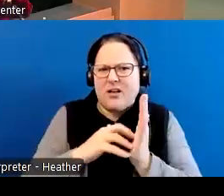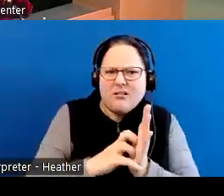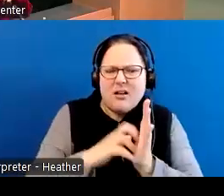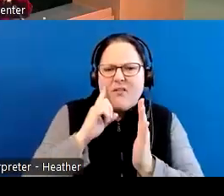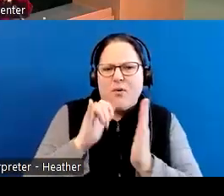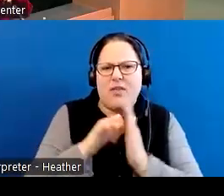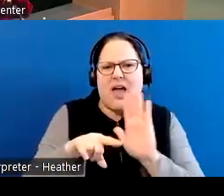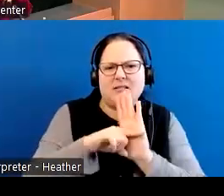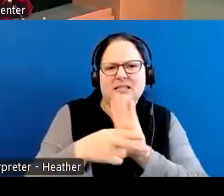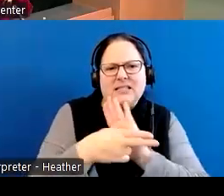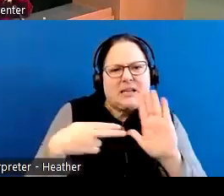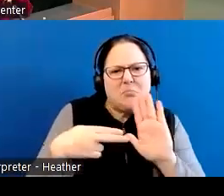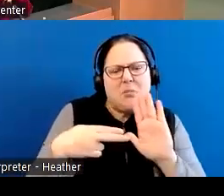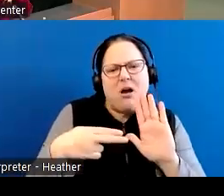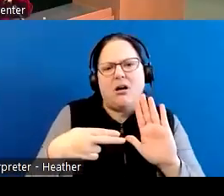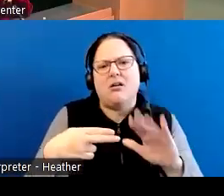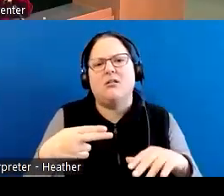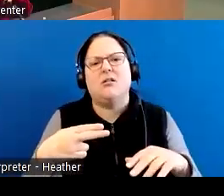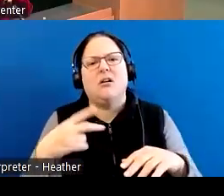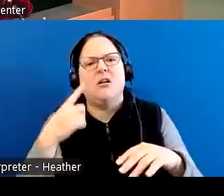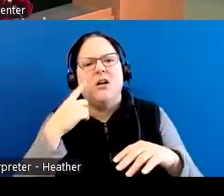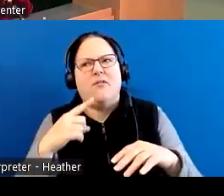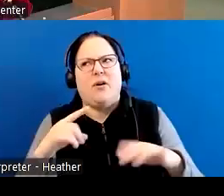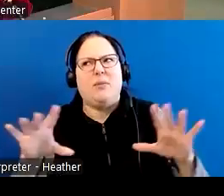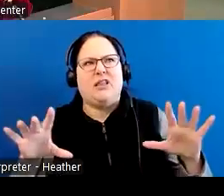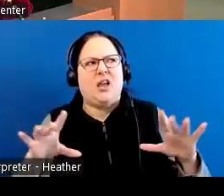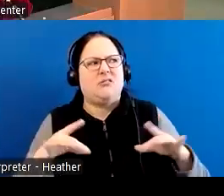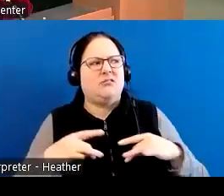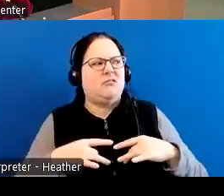place not only to contagion but just feeling like that there's really something fundamentally wrong